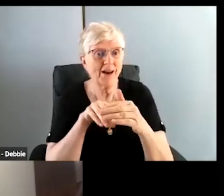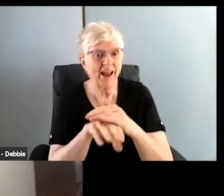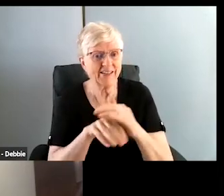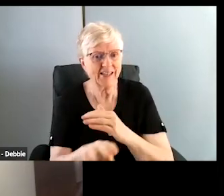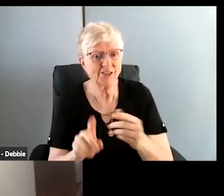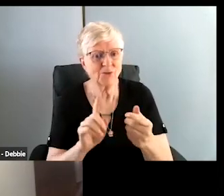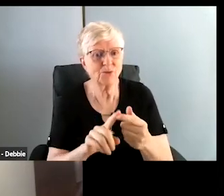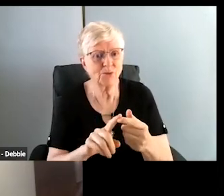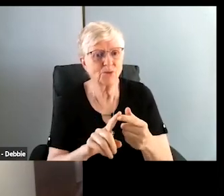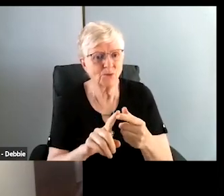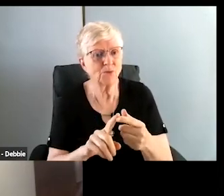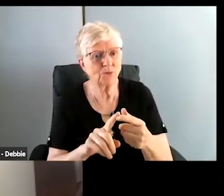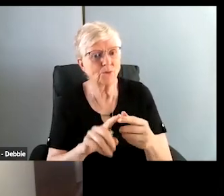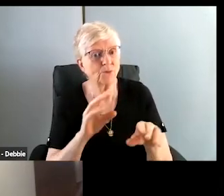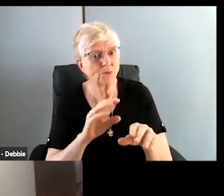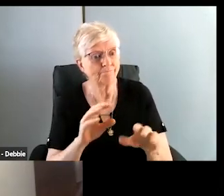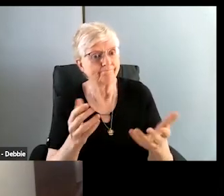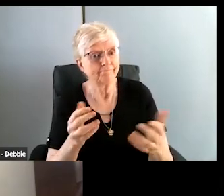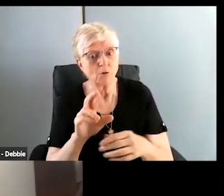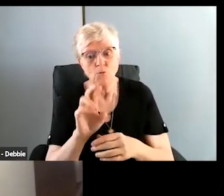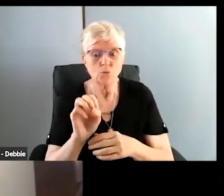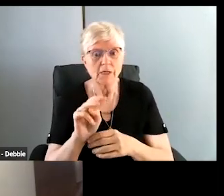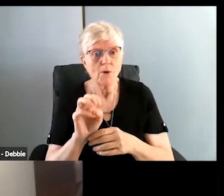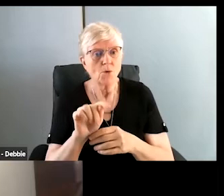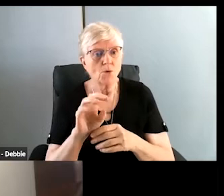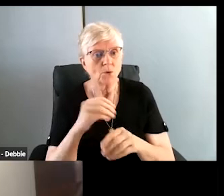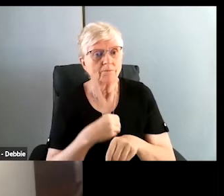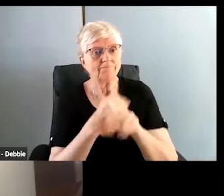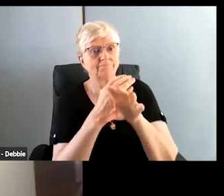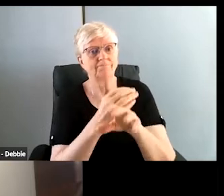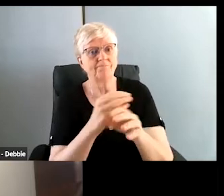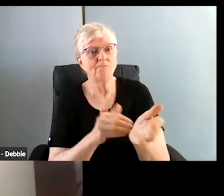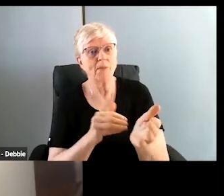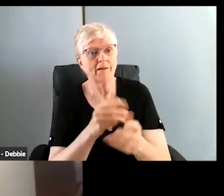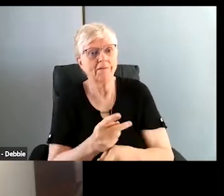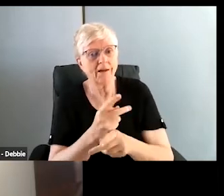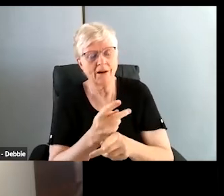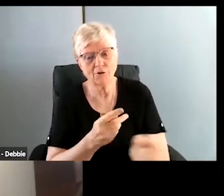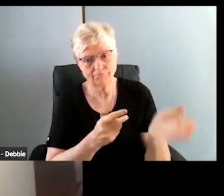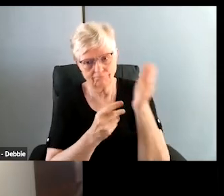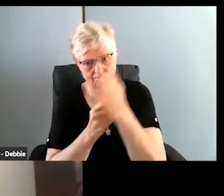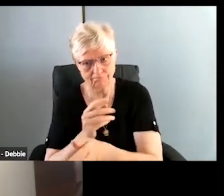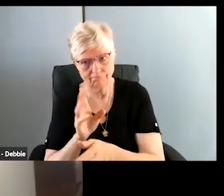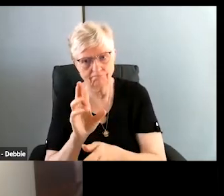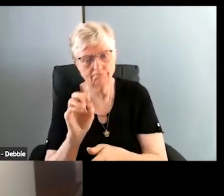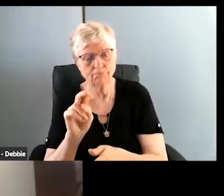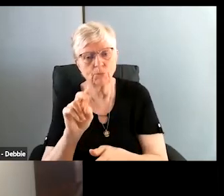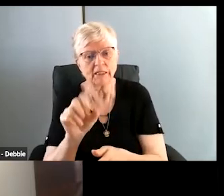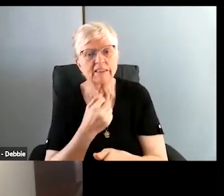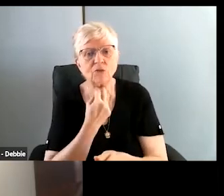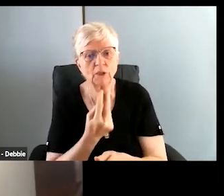THANKS, LORIENNE. SO WHEN CONSIDERING COMMUNICATION ACCESSIBILITY